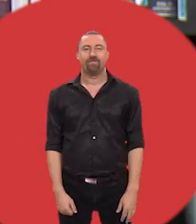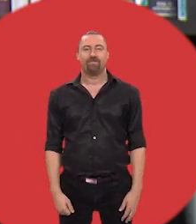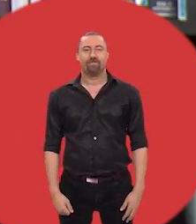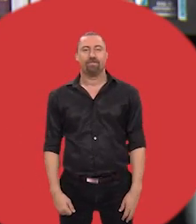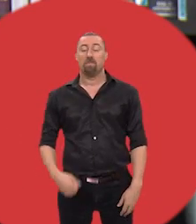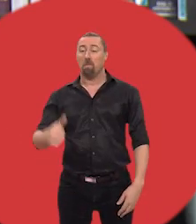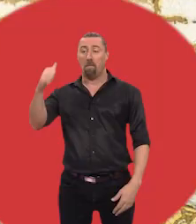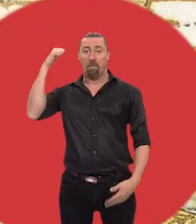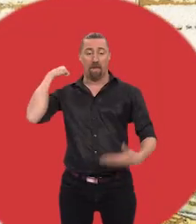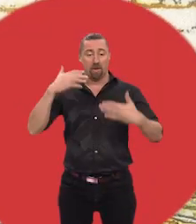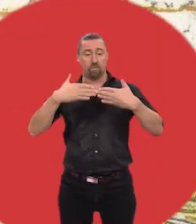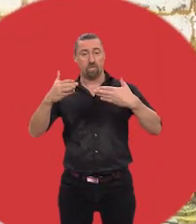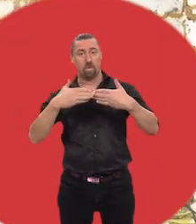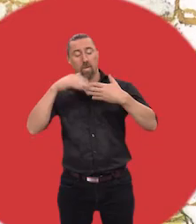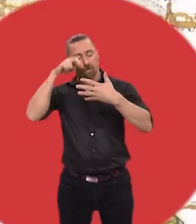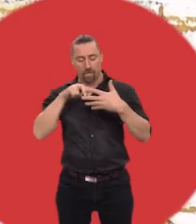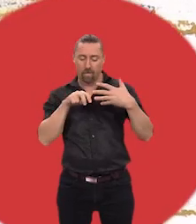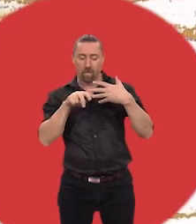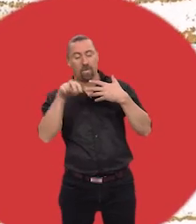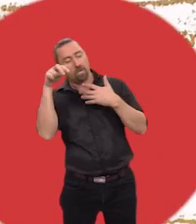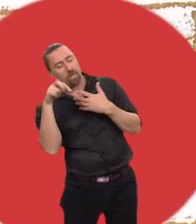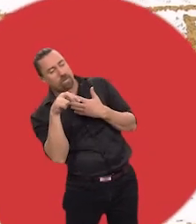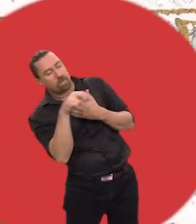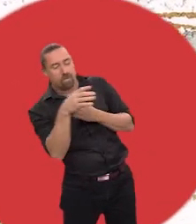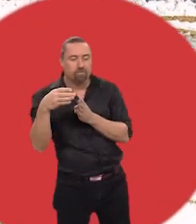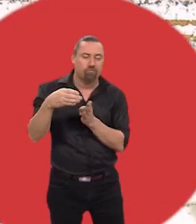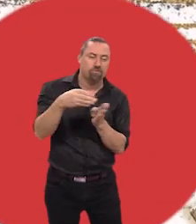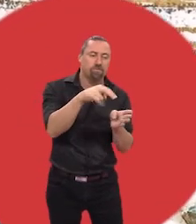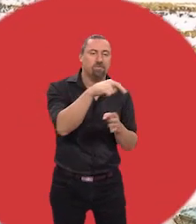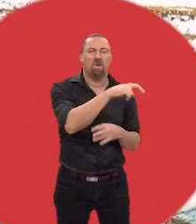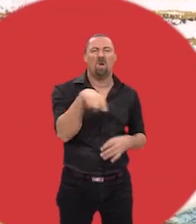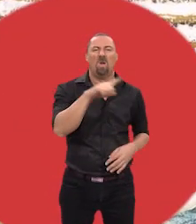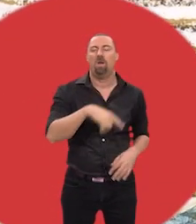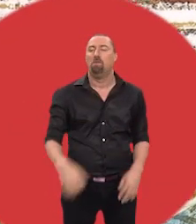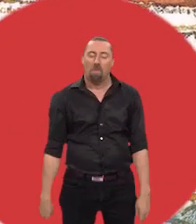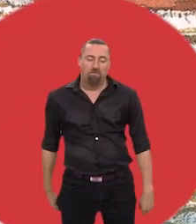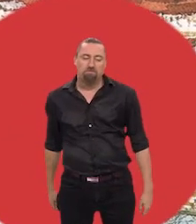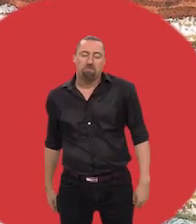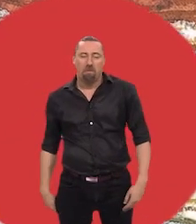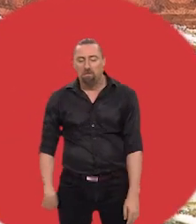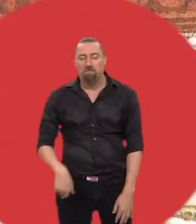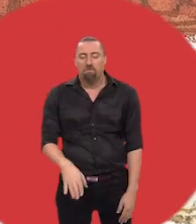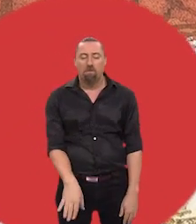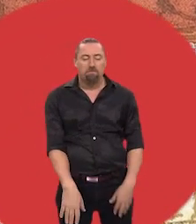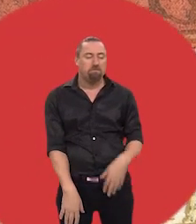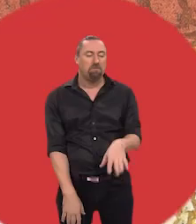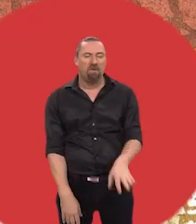Out the back door, round to the side, down the street. Reluctant adventurers dragging their feet.